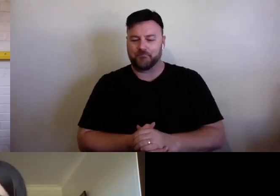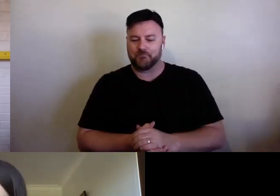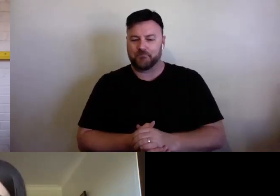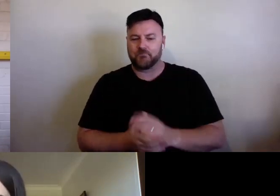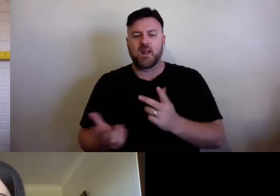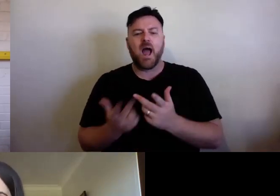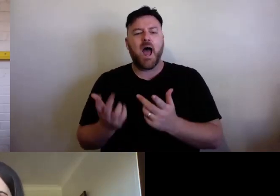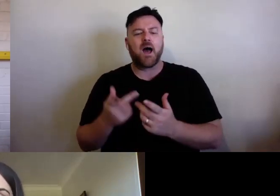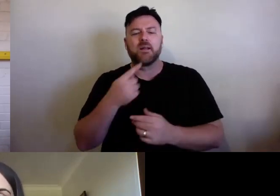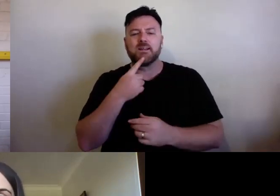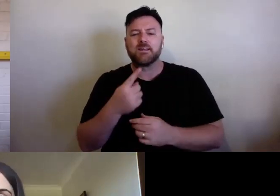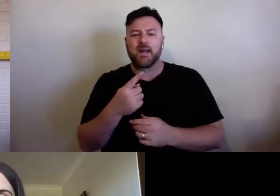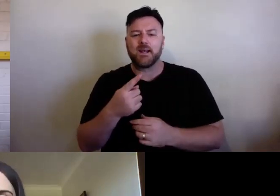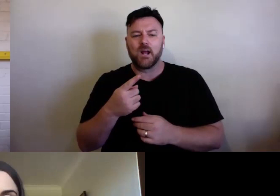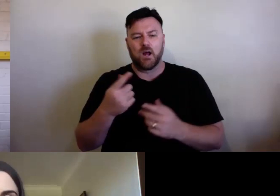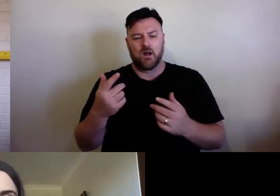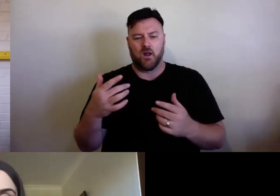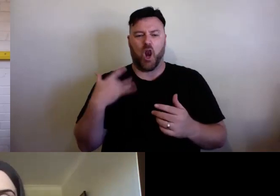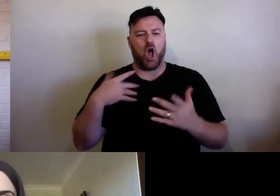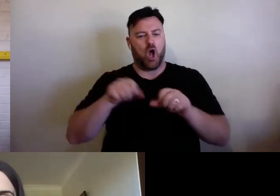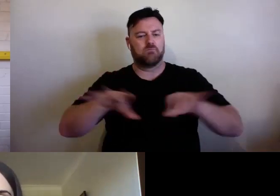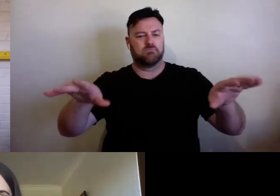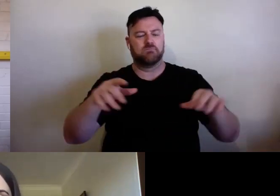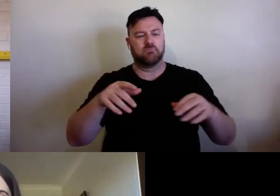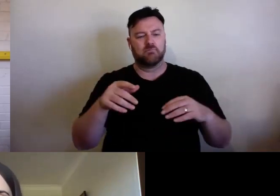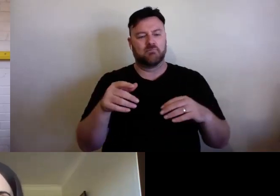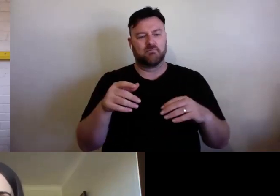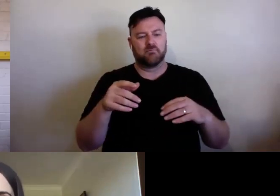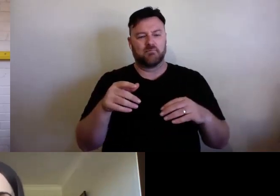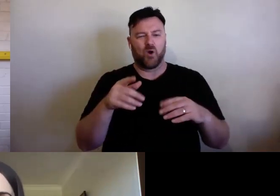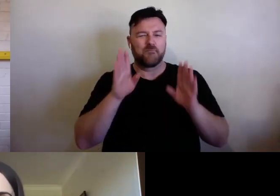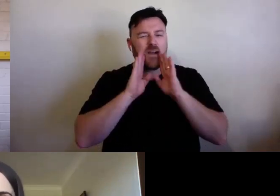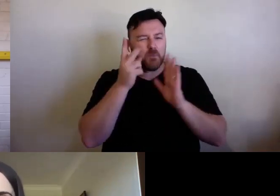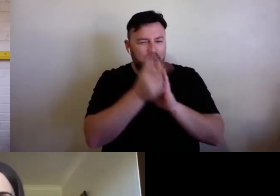open mic night, via Facebook video I believe. Andrew Lloyd Webber shows